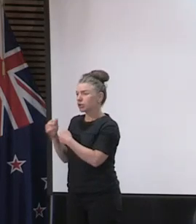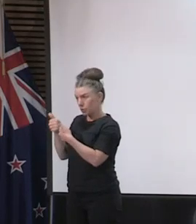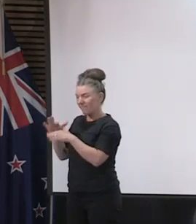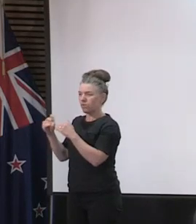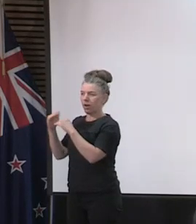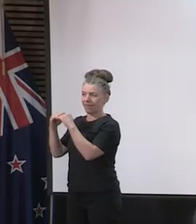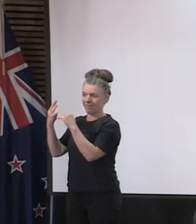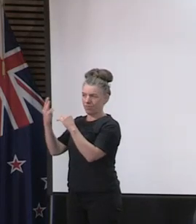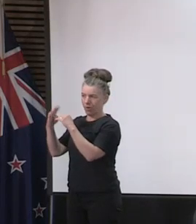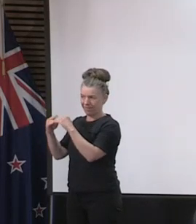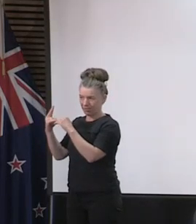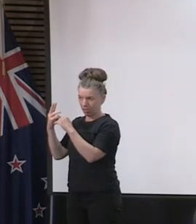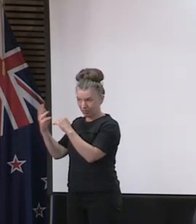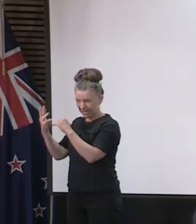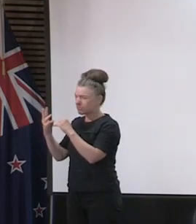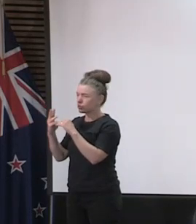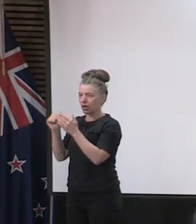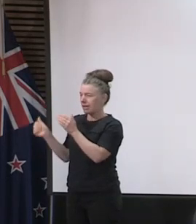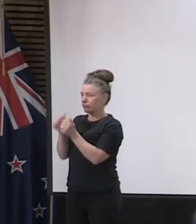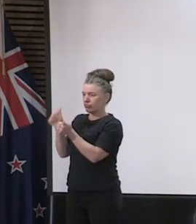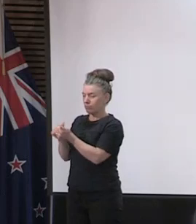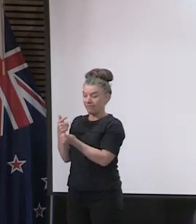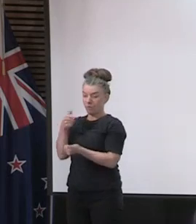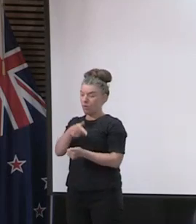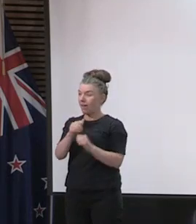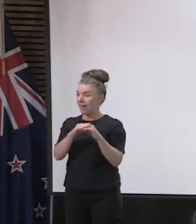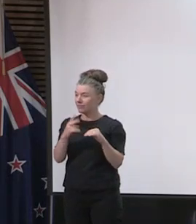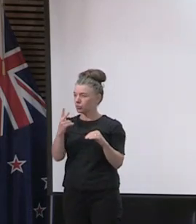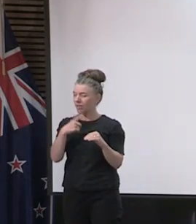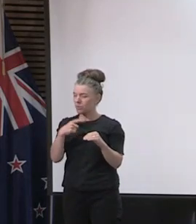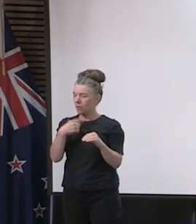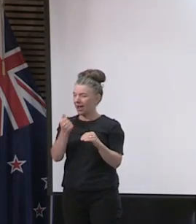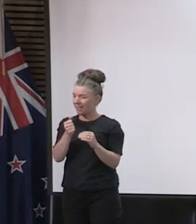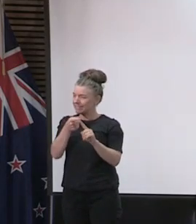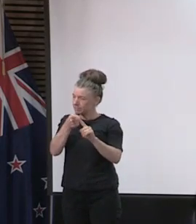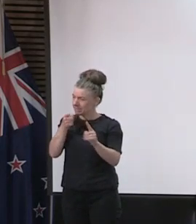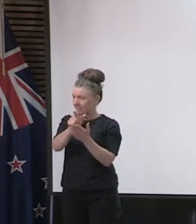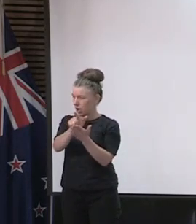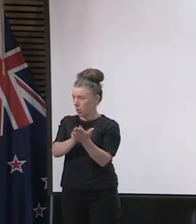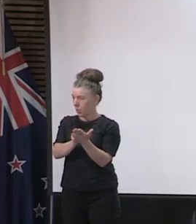national emergency powers. So,